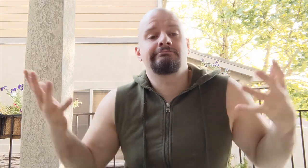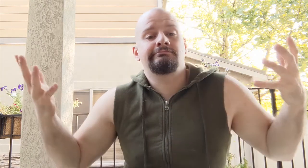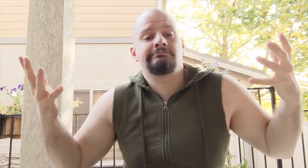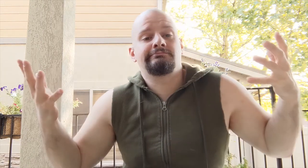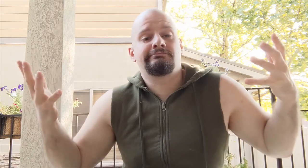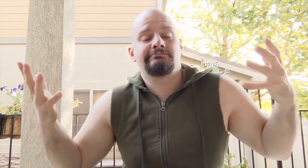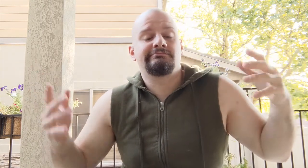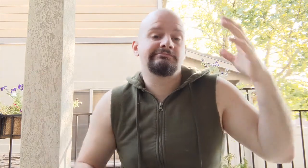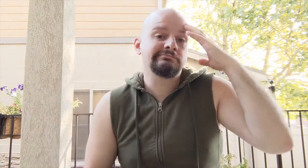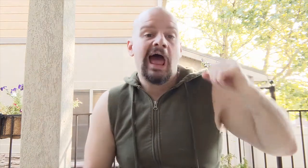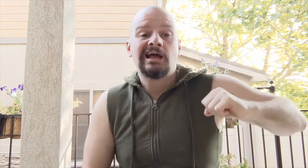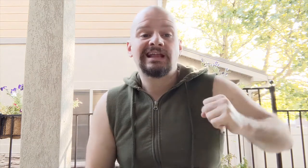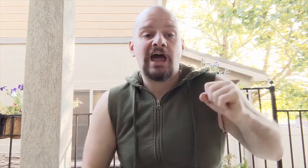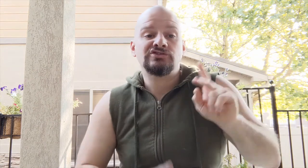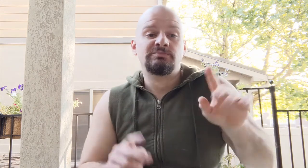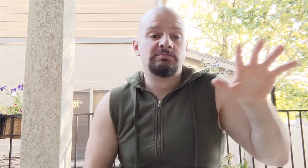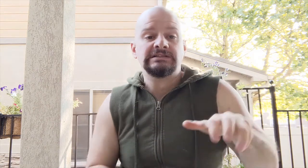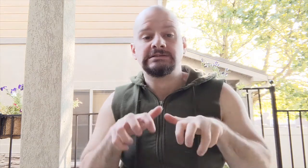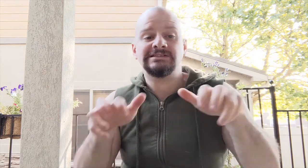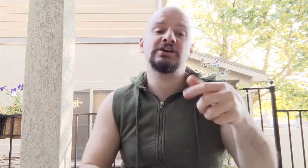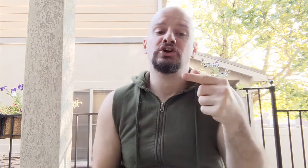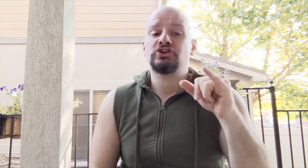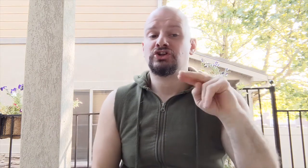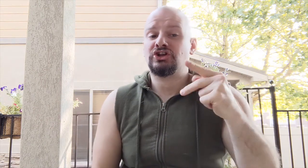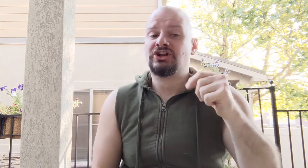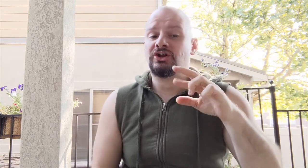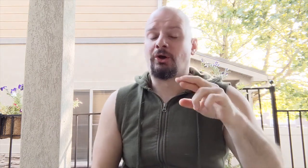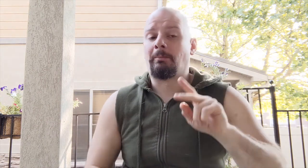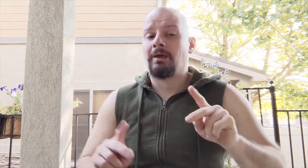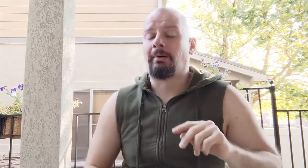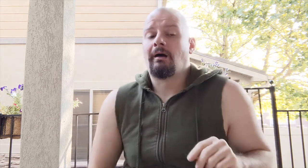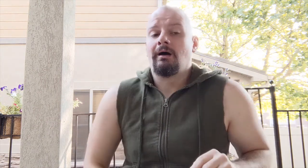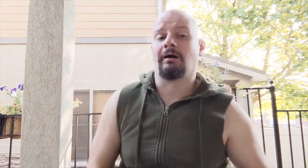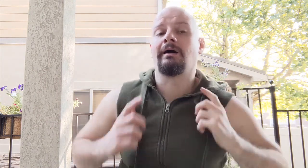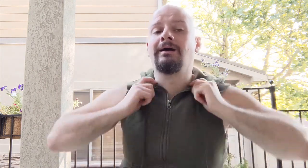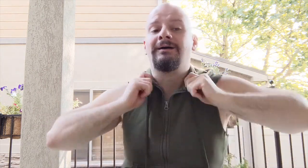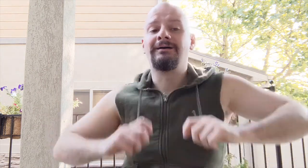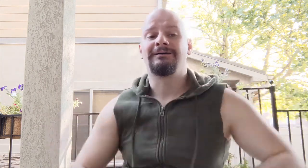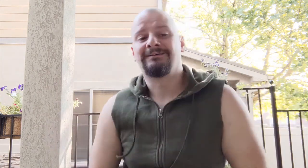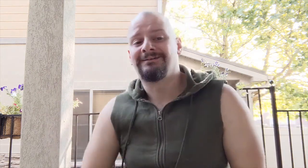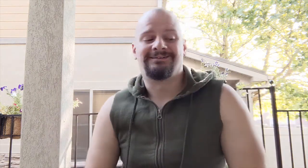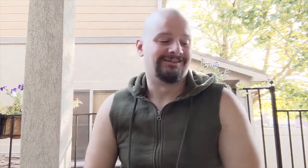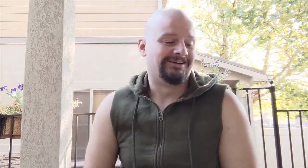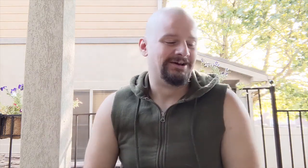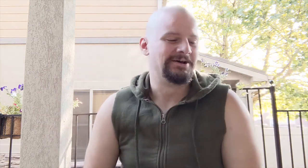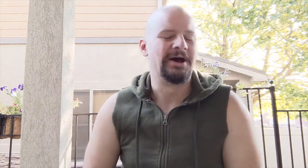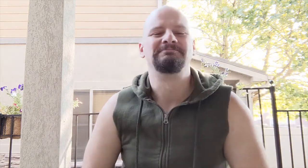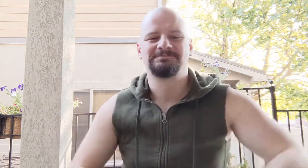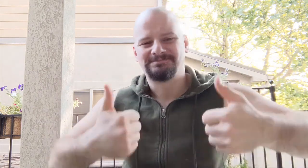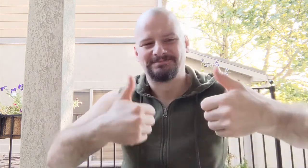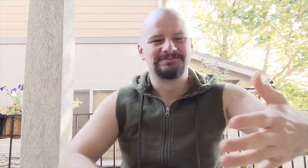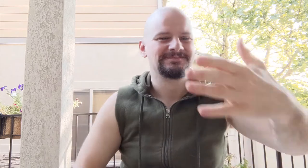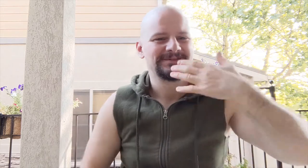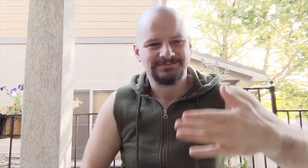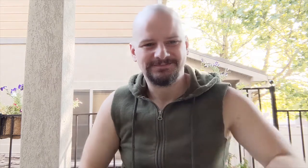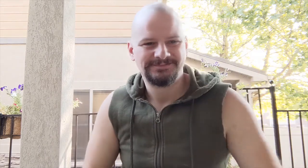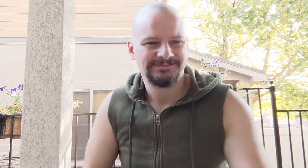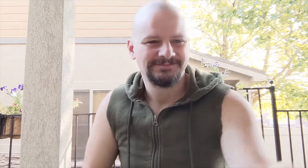Ya know that boatload of Scottish people are ginger. Thanks.